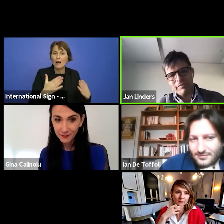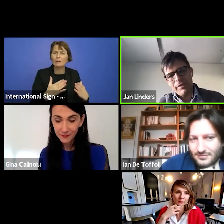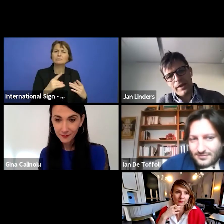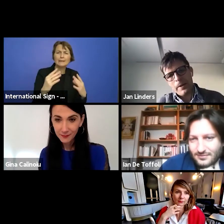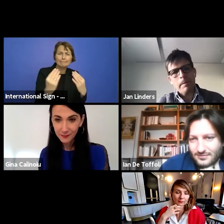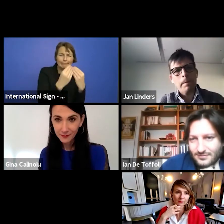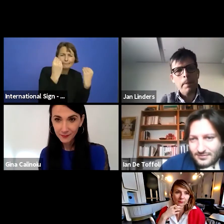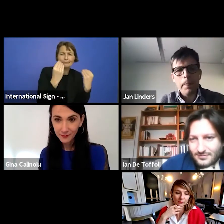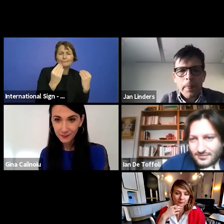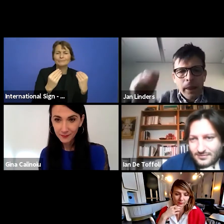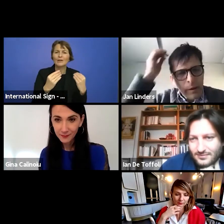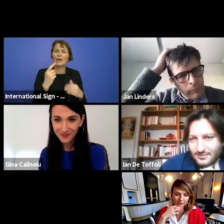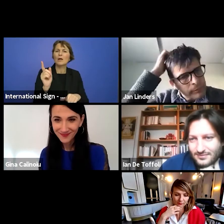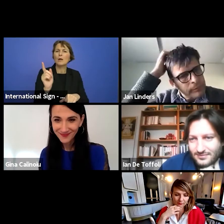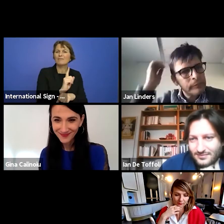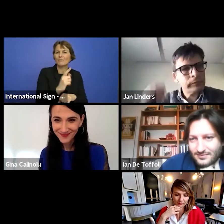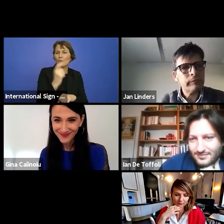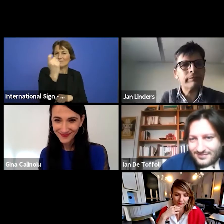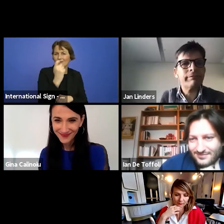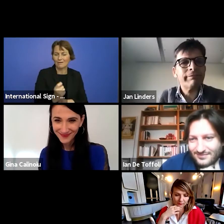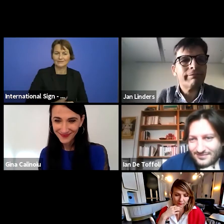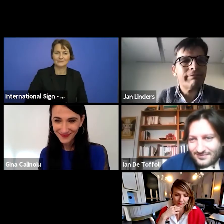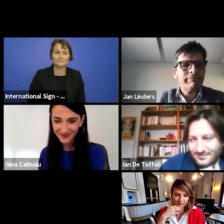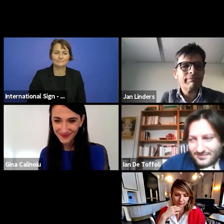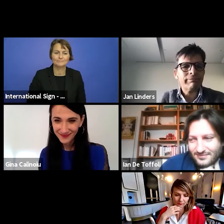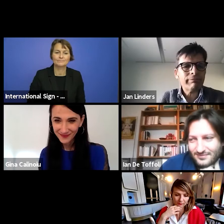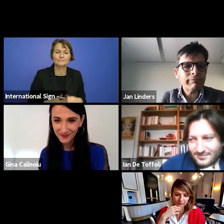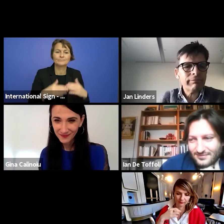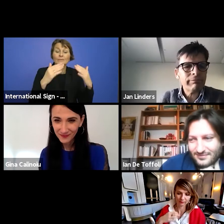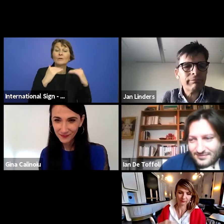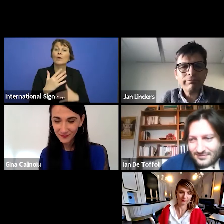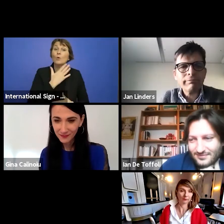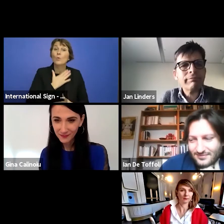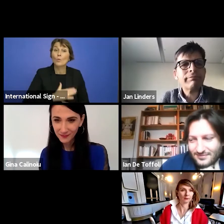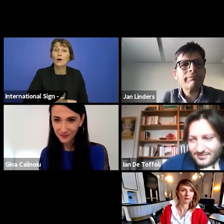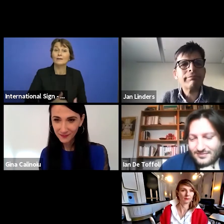We go to first of all internalization of a theater and performing arts sector